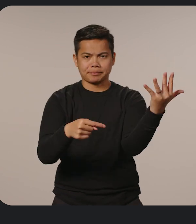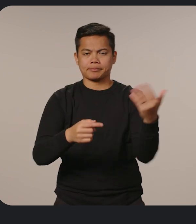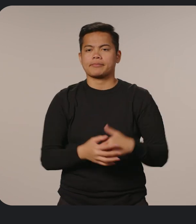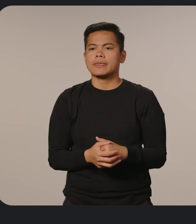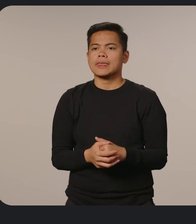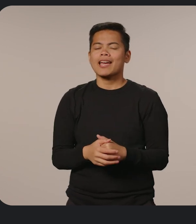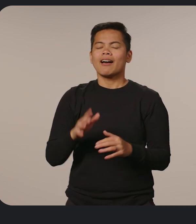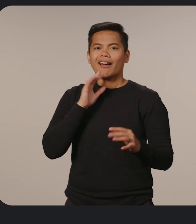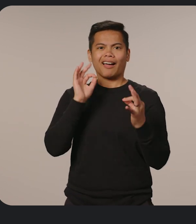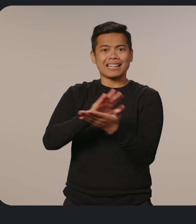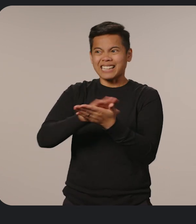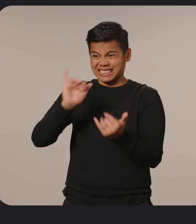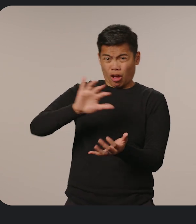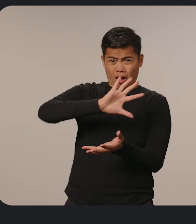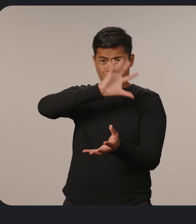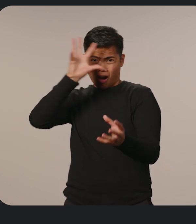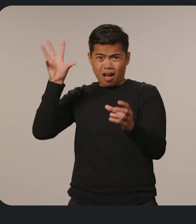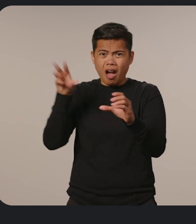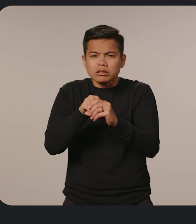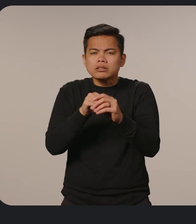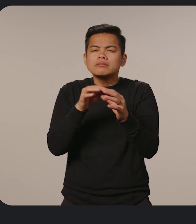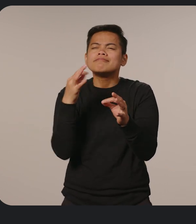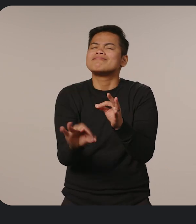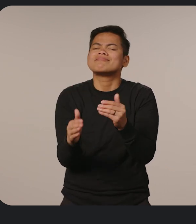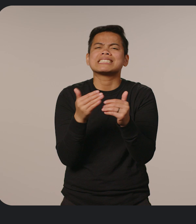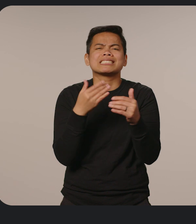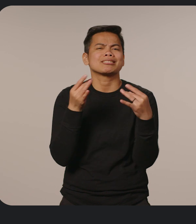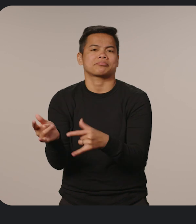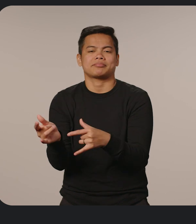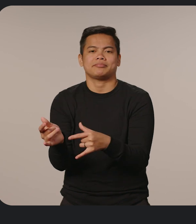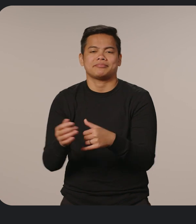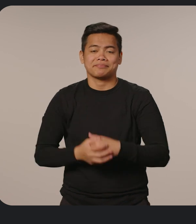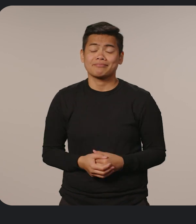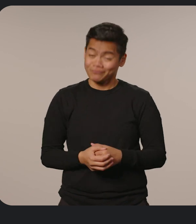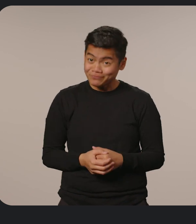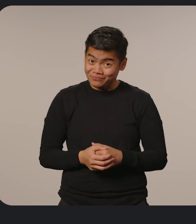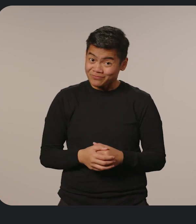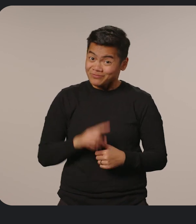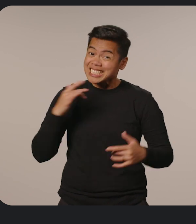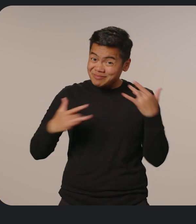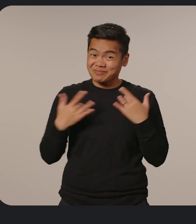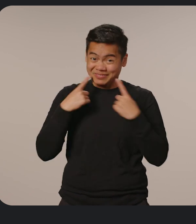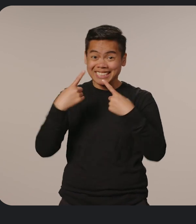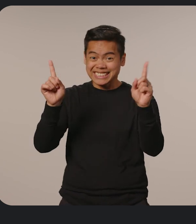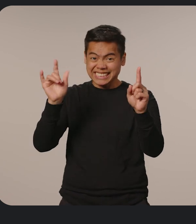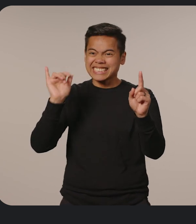wouldn't it be nice if all of this just happened simply and easily